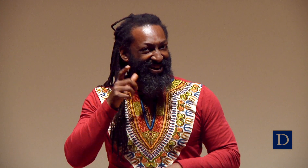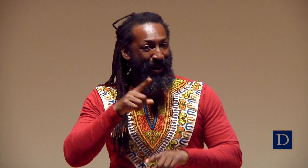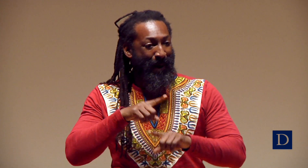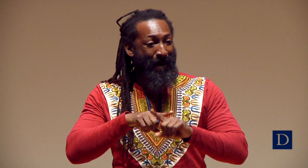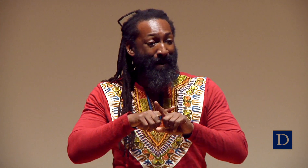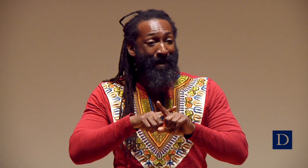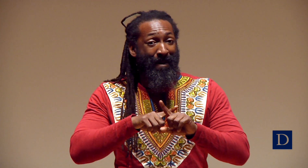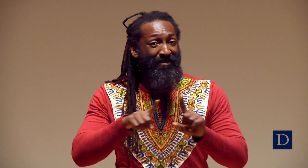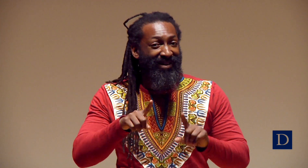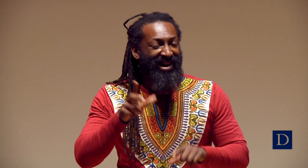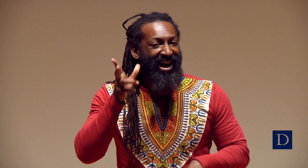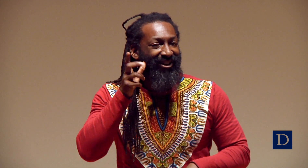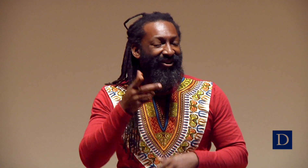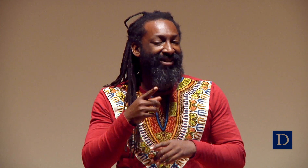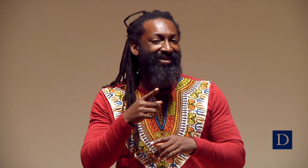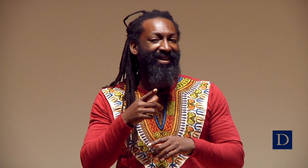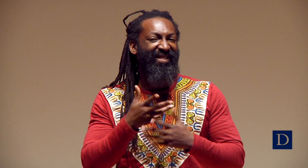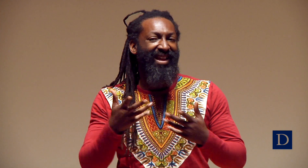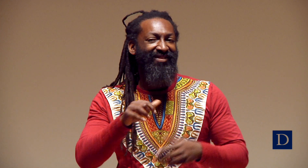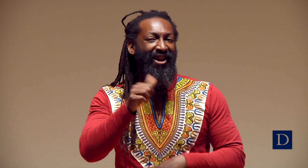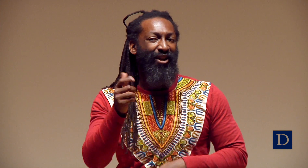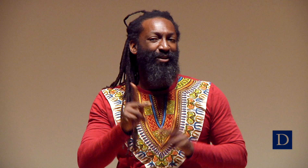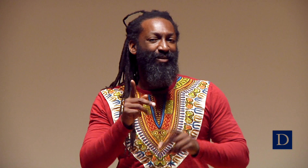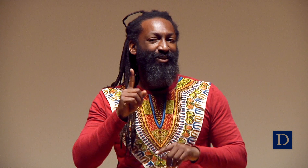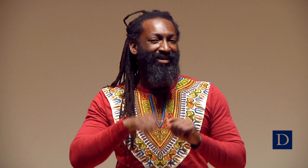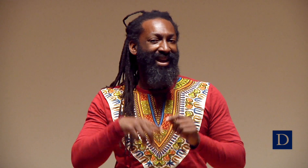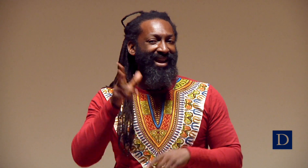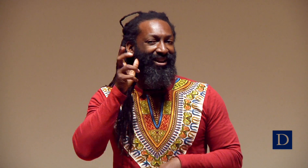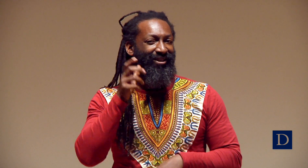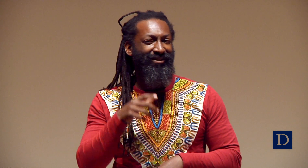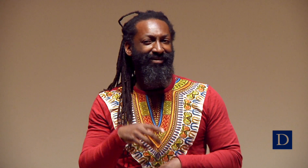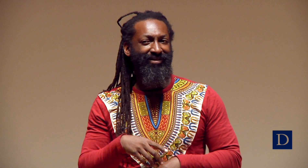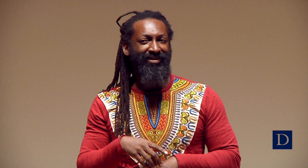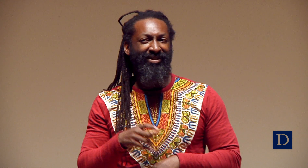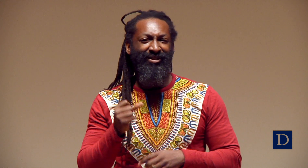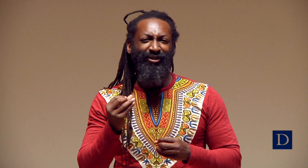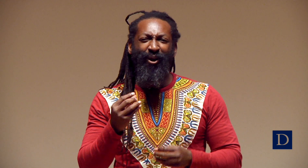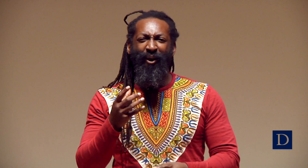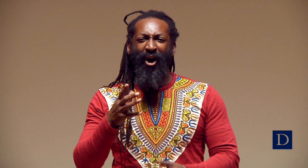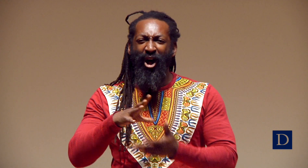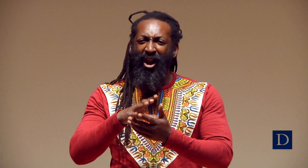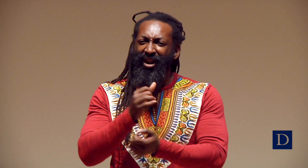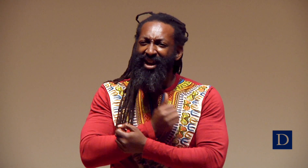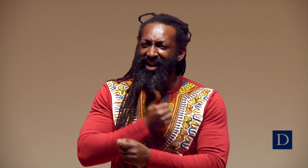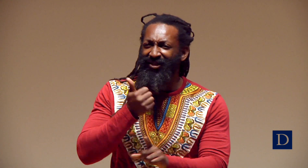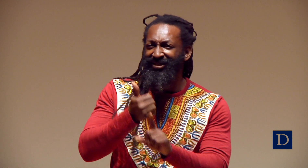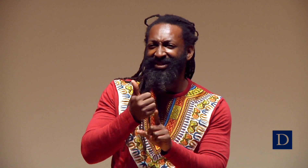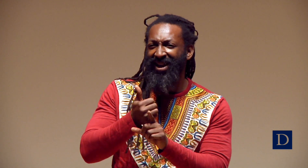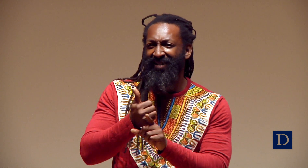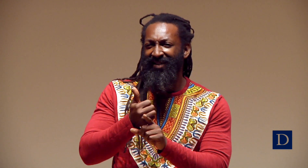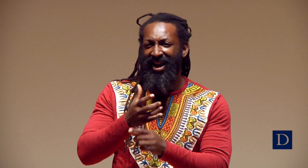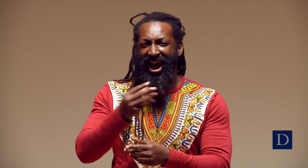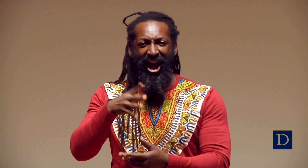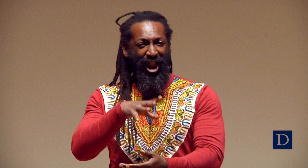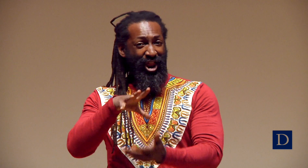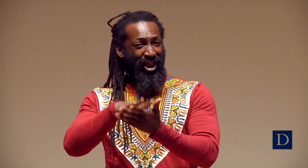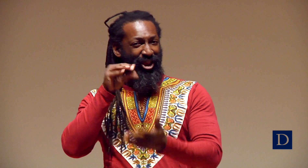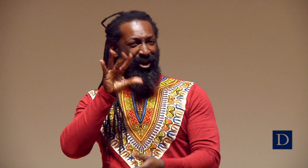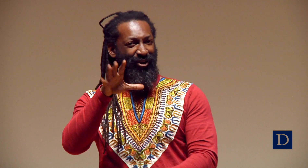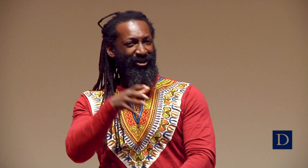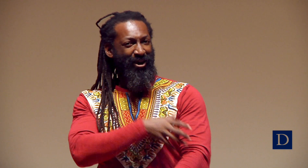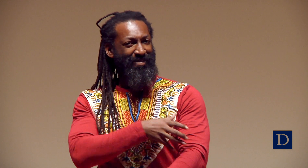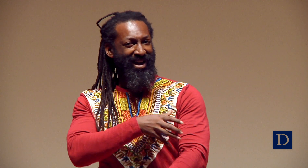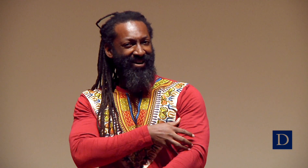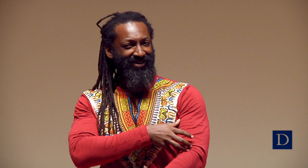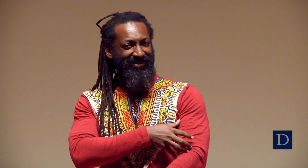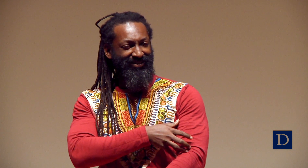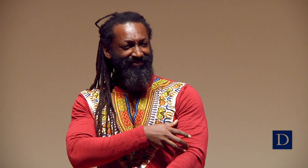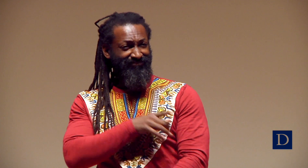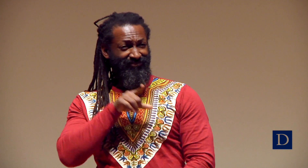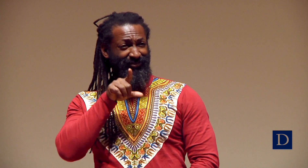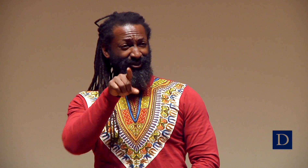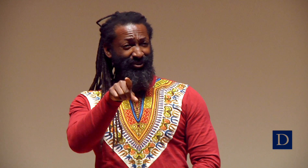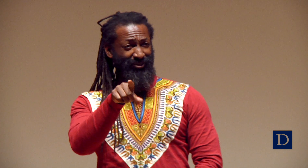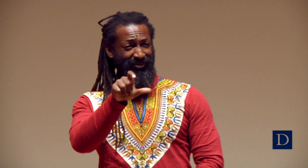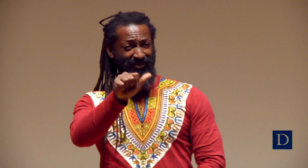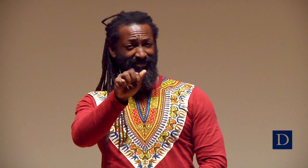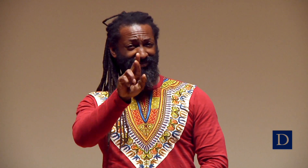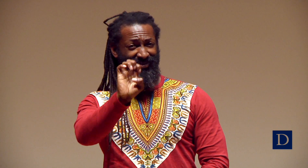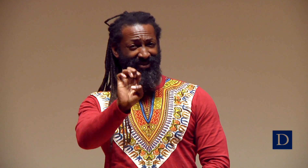For me, I can’t hear, but I hear things other people can’t hear. So love yourselves and learn your own power.